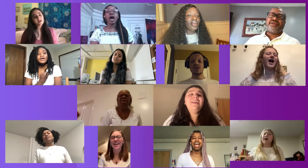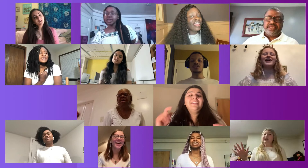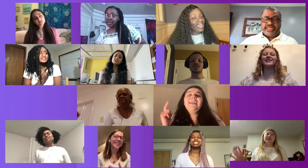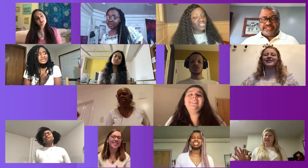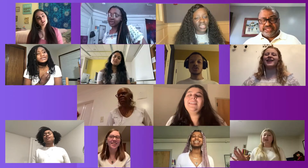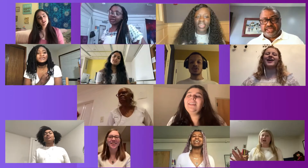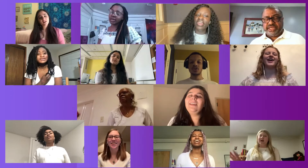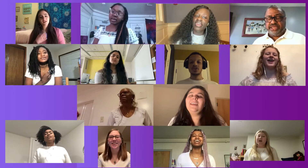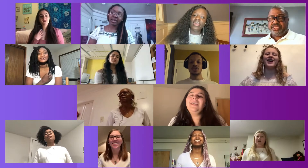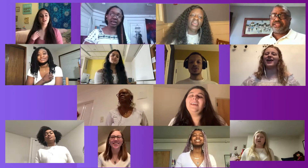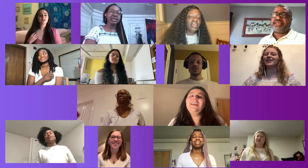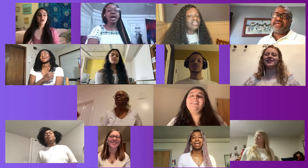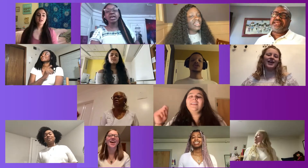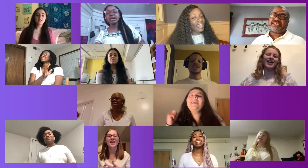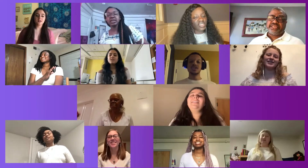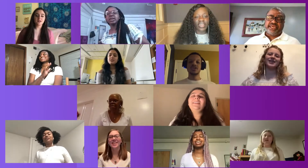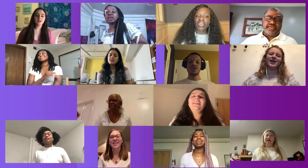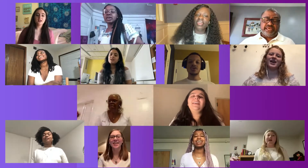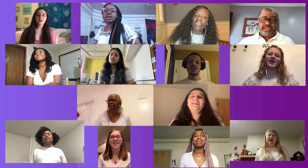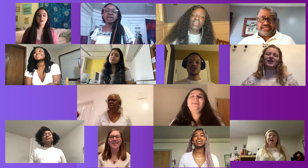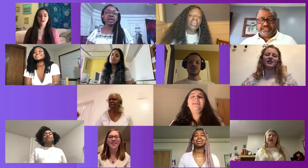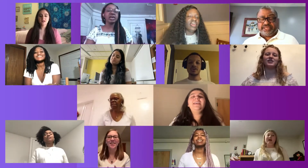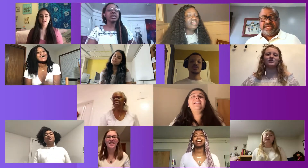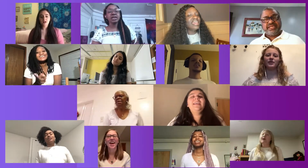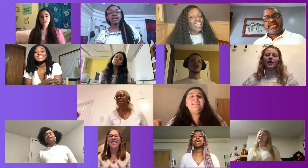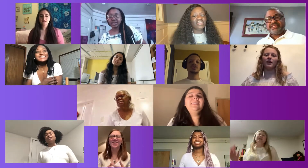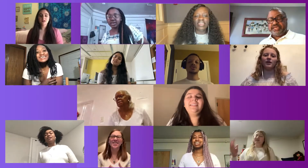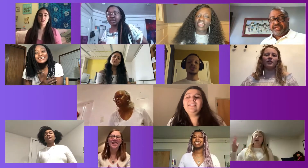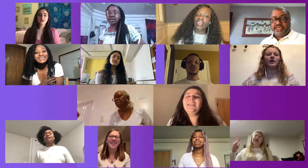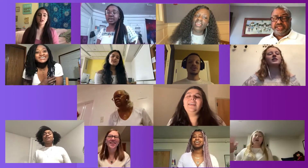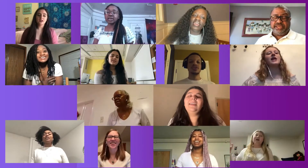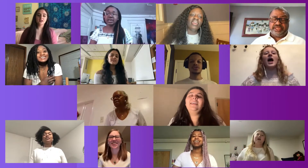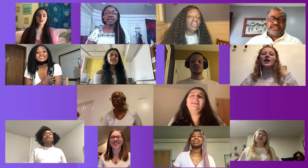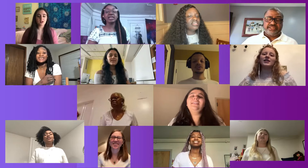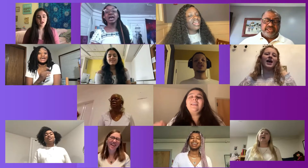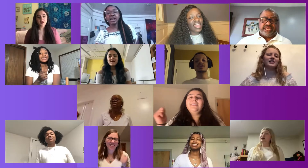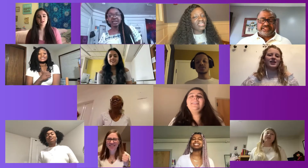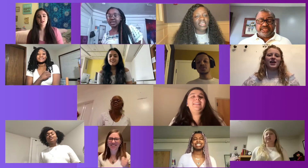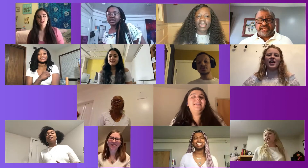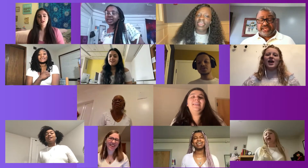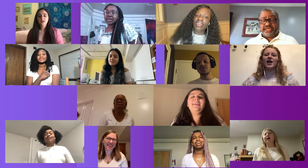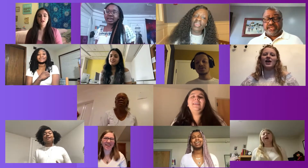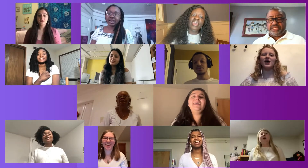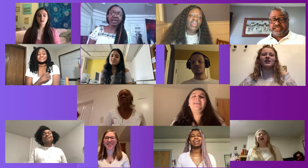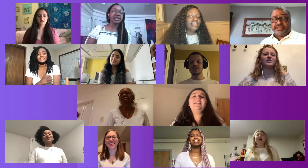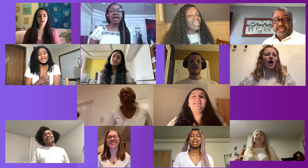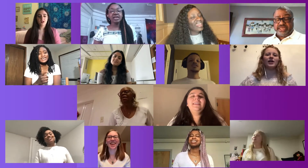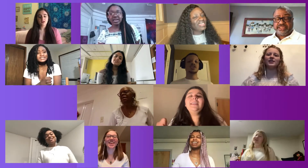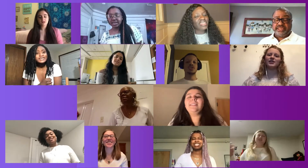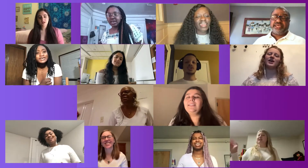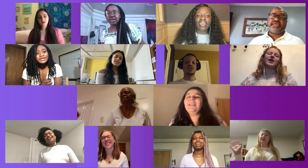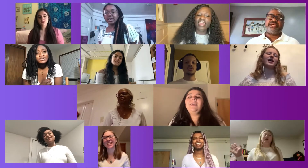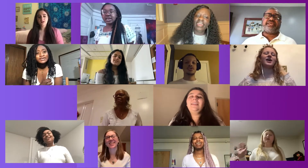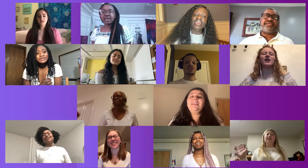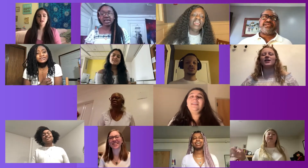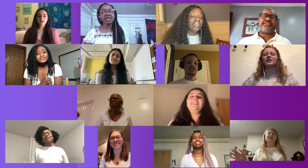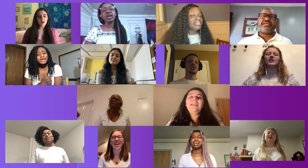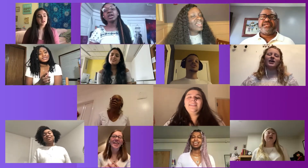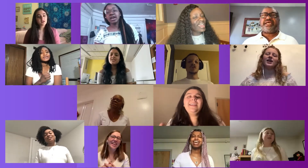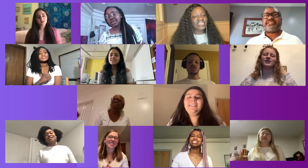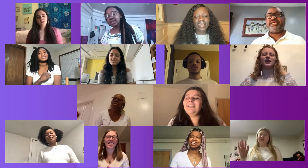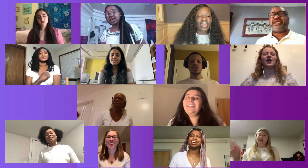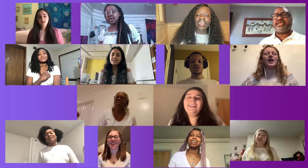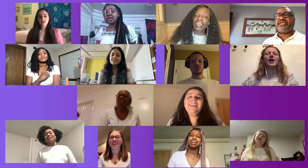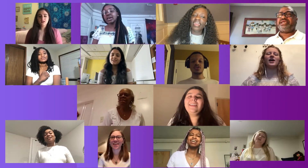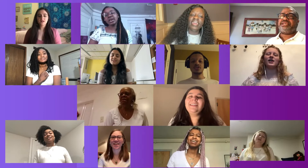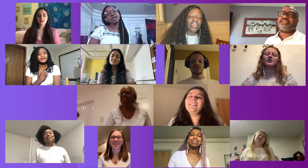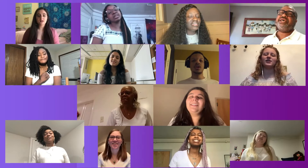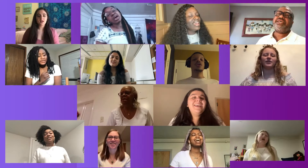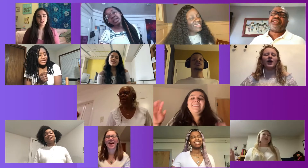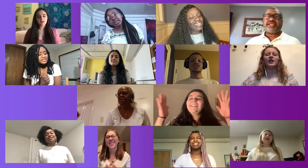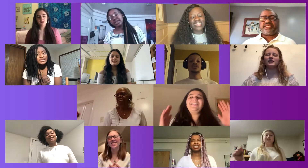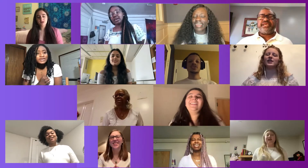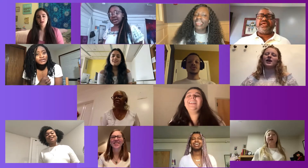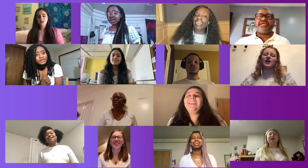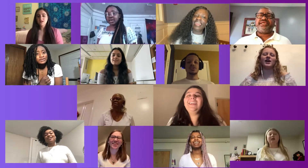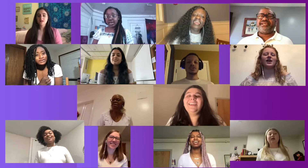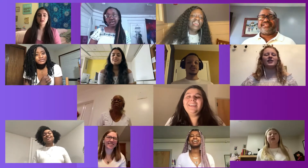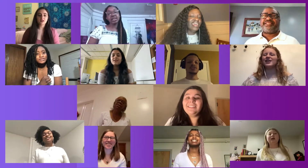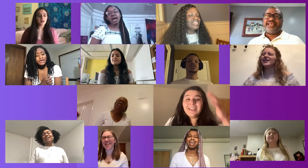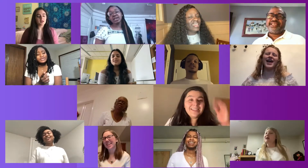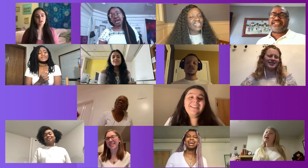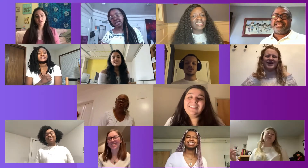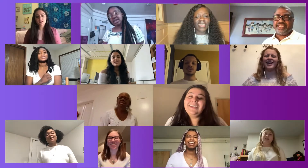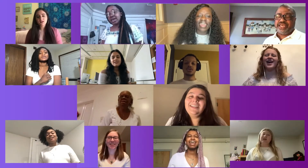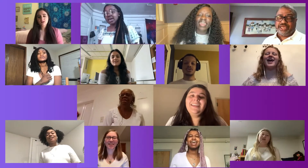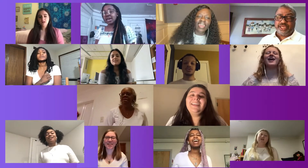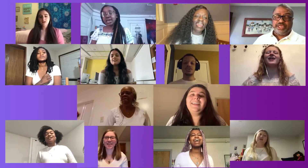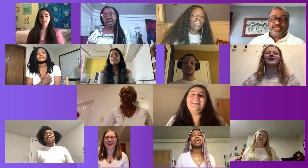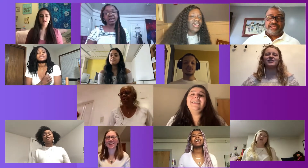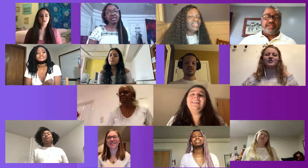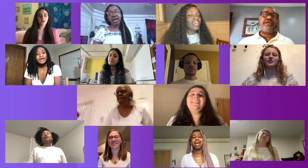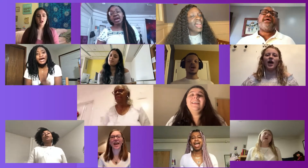Yes He is, yes He is